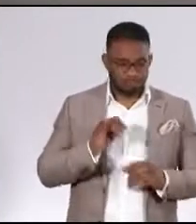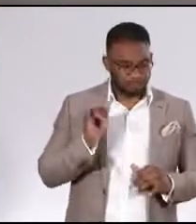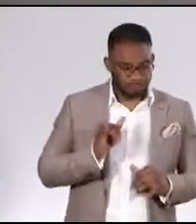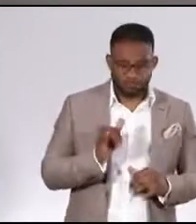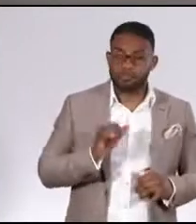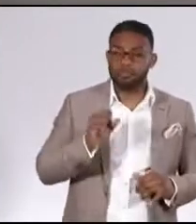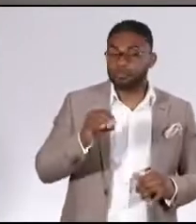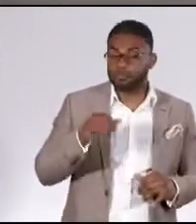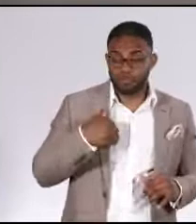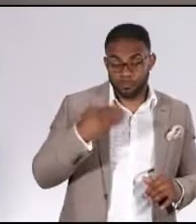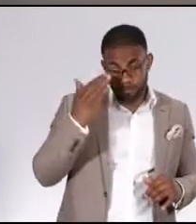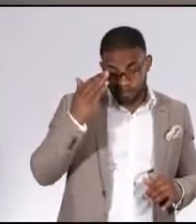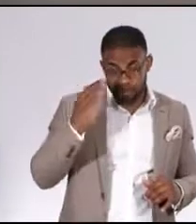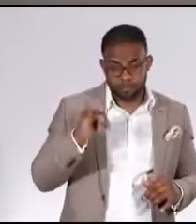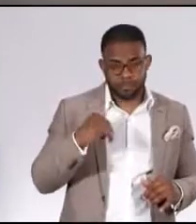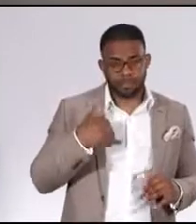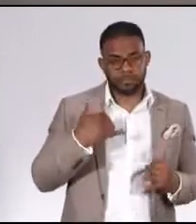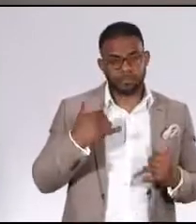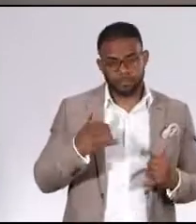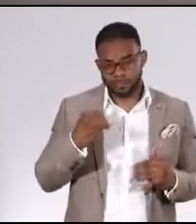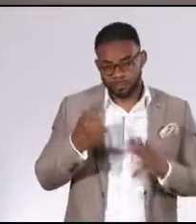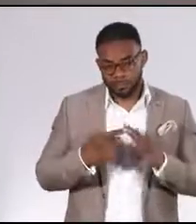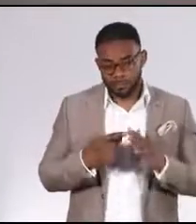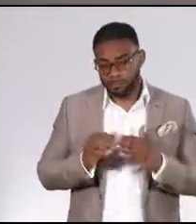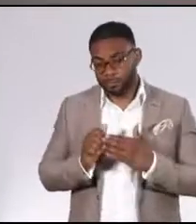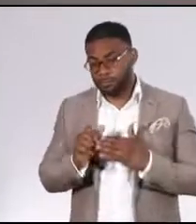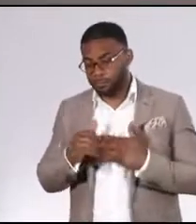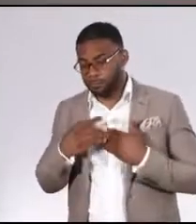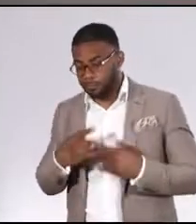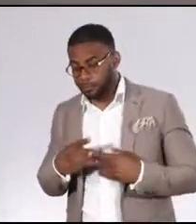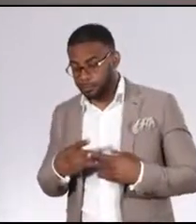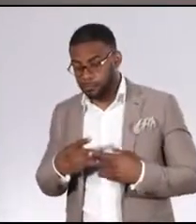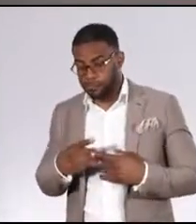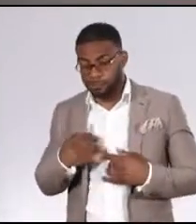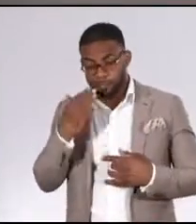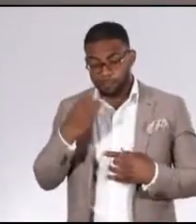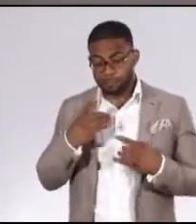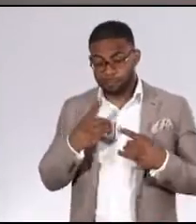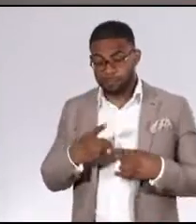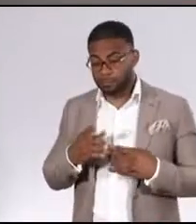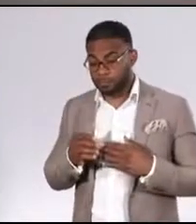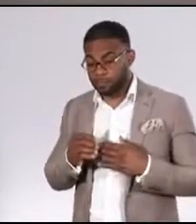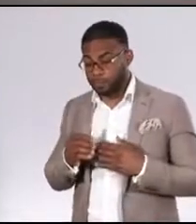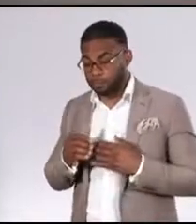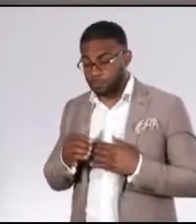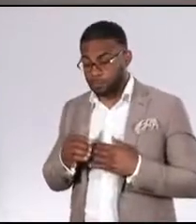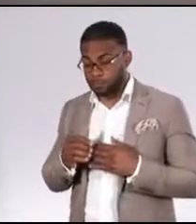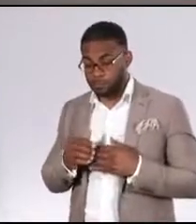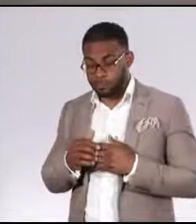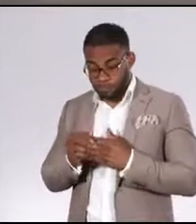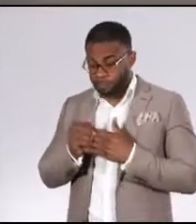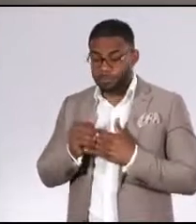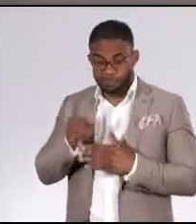But I know that isolation leads to depression. and I know that depression can contribute to dementia.